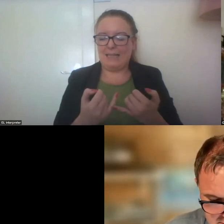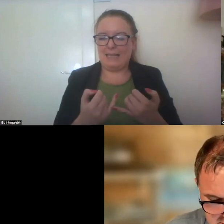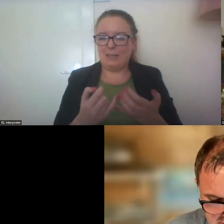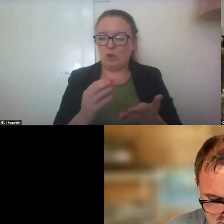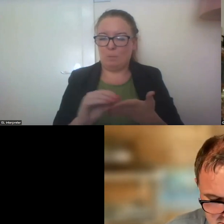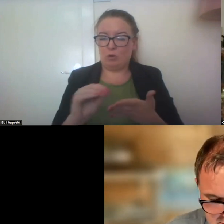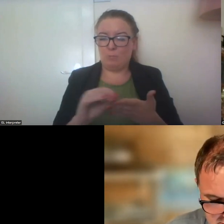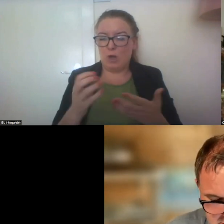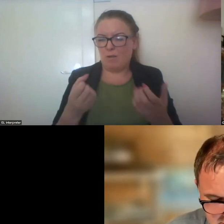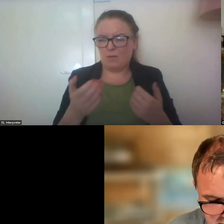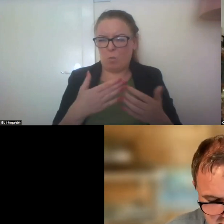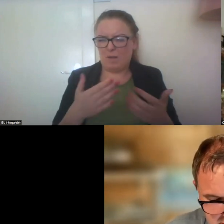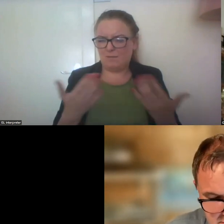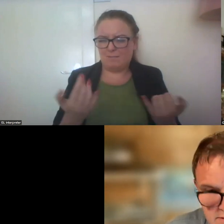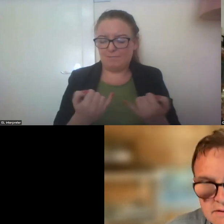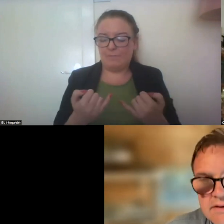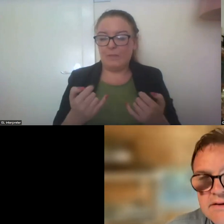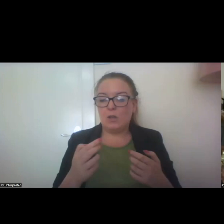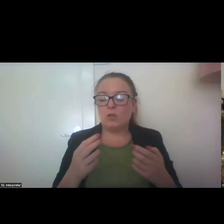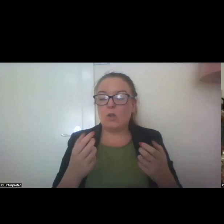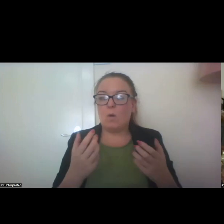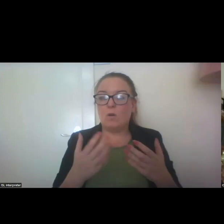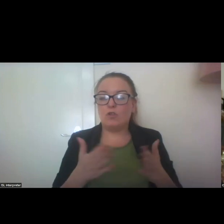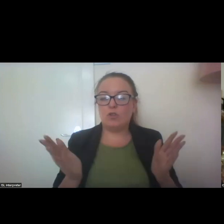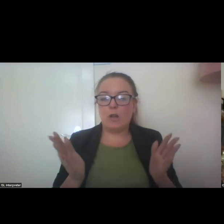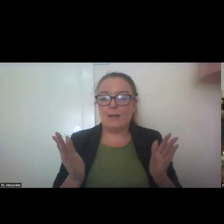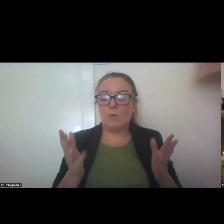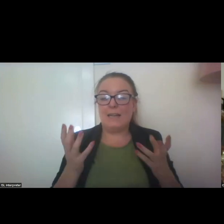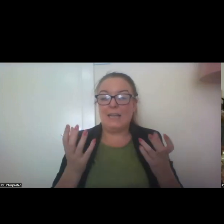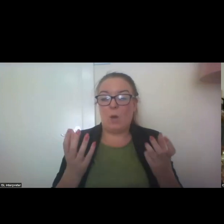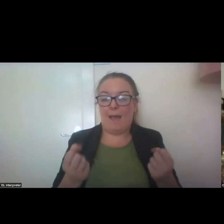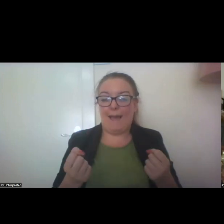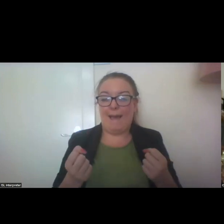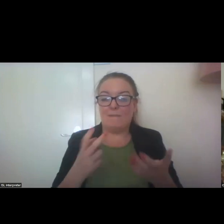So, there's that usual sort of initial sign-up cost.